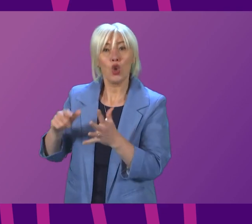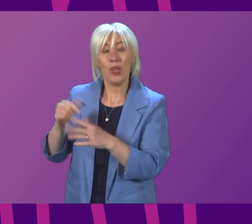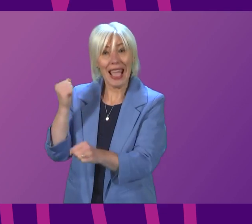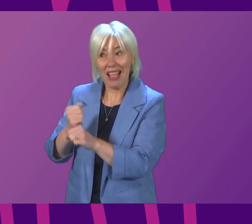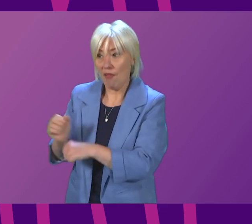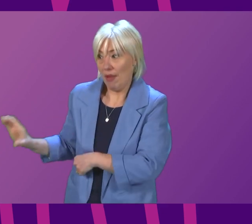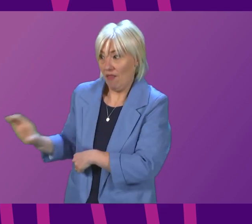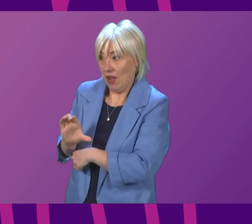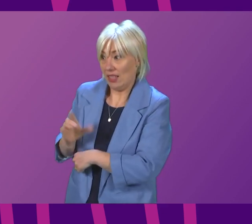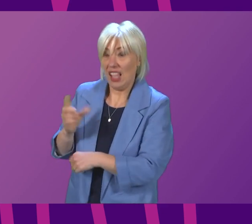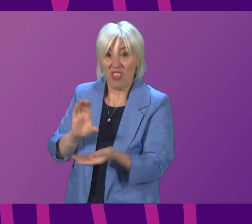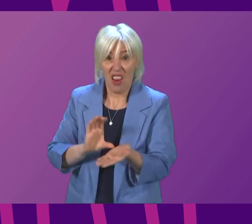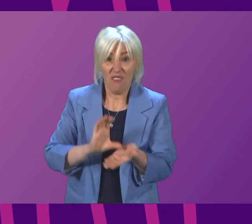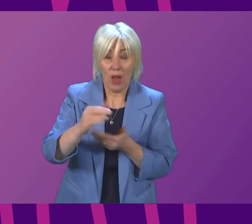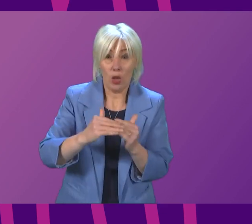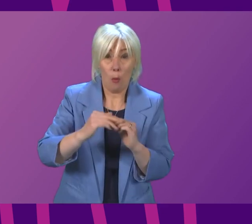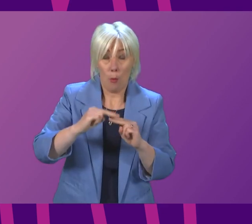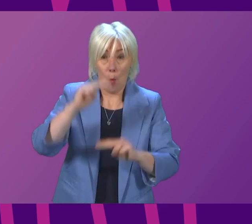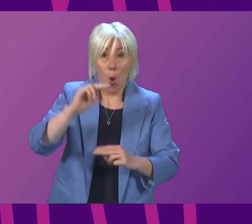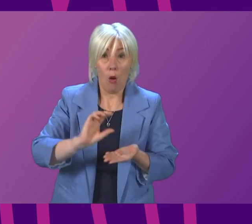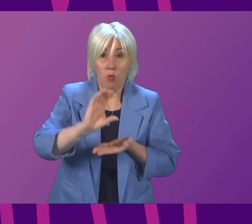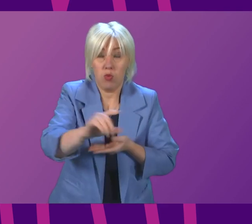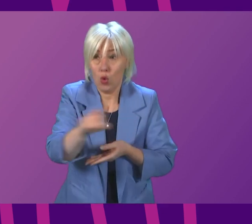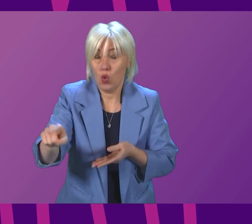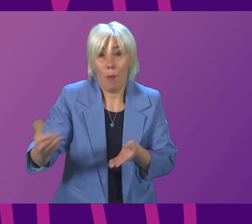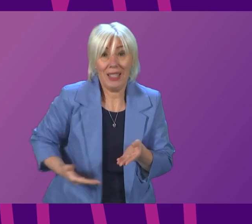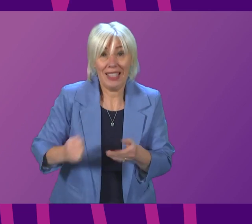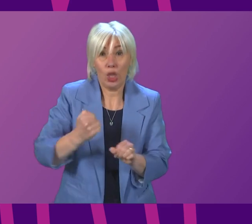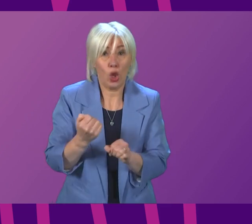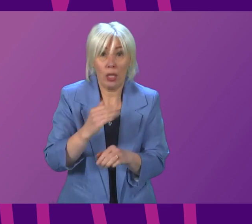get more money from the UK Government—money that not just the Scottish Government but